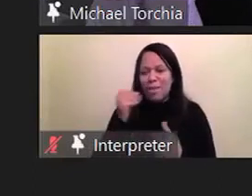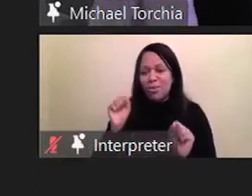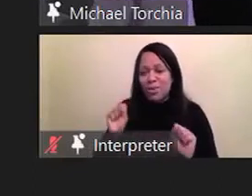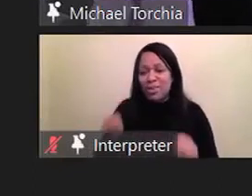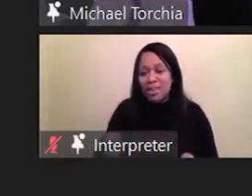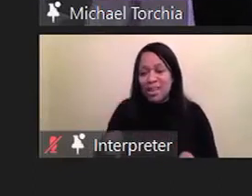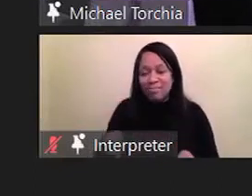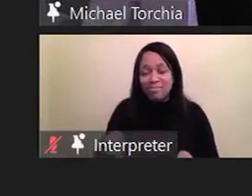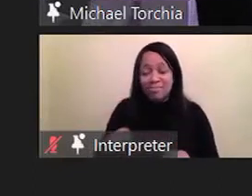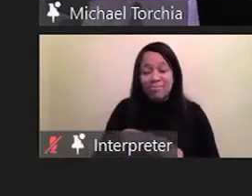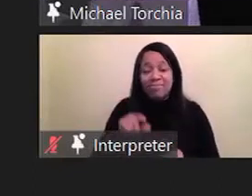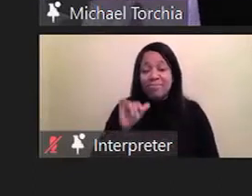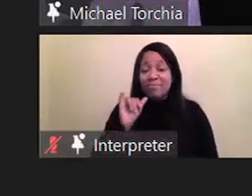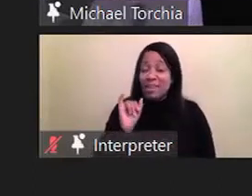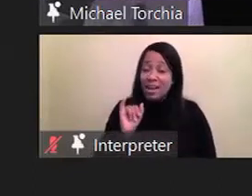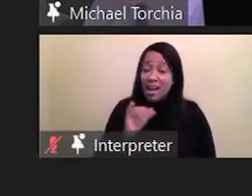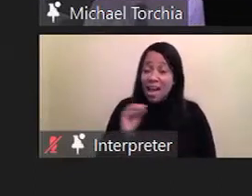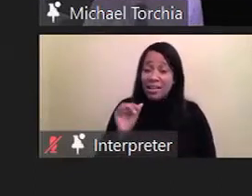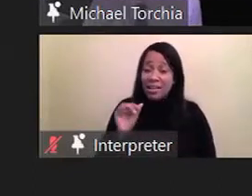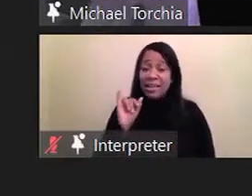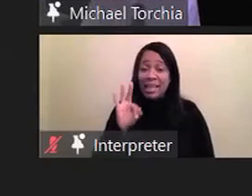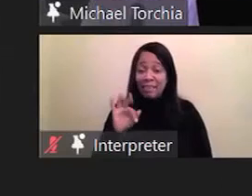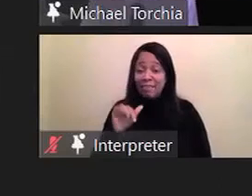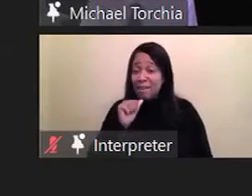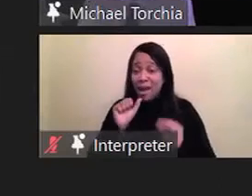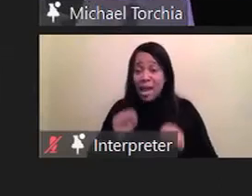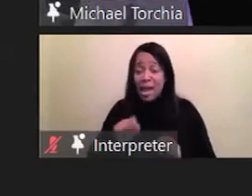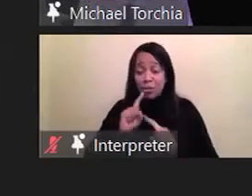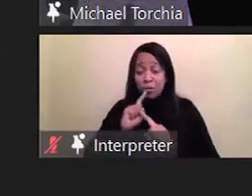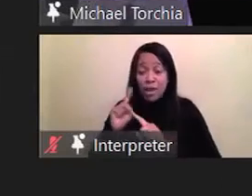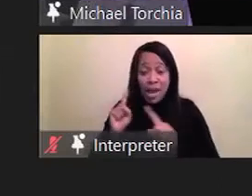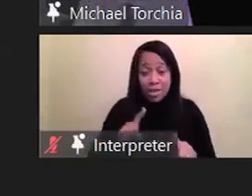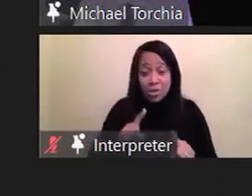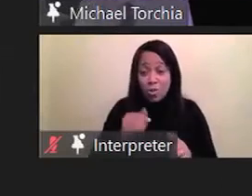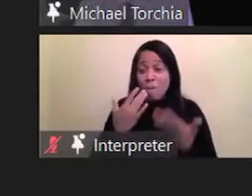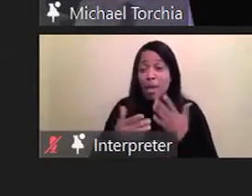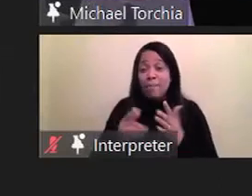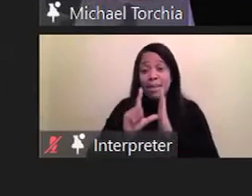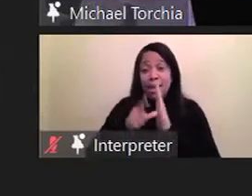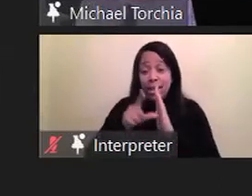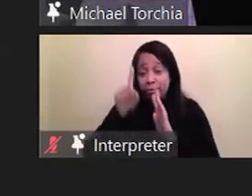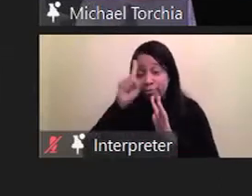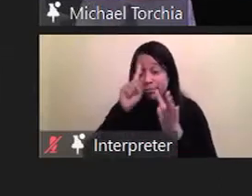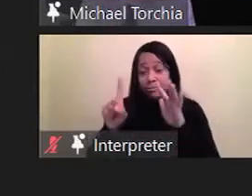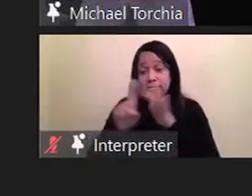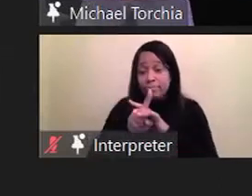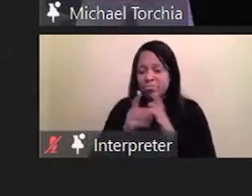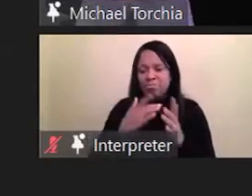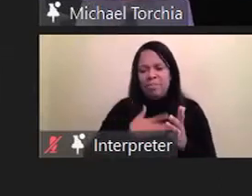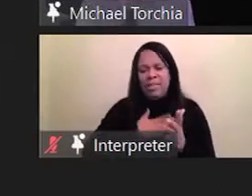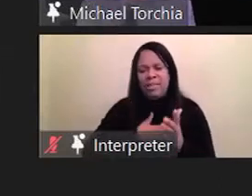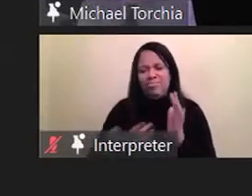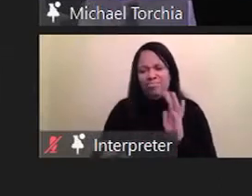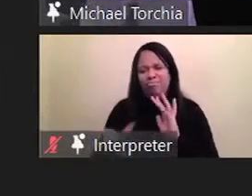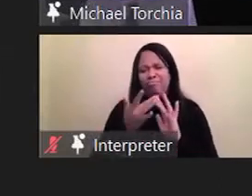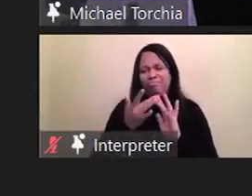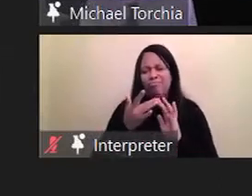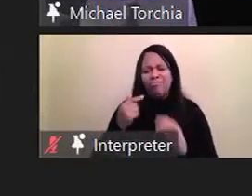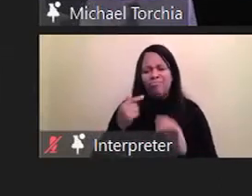And if we don't get to some of the questions or you think of questions after the event, please feel free to contact Michael or myself.